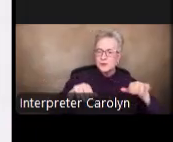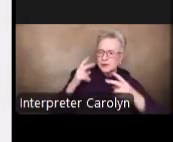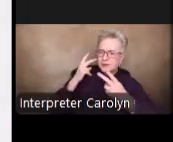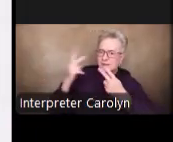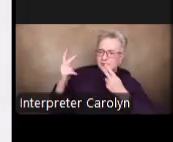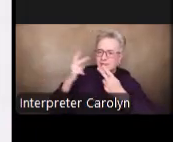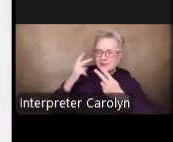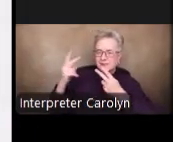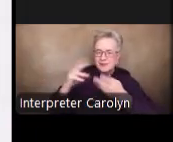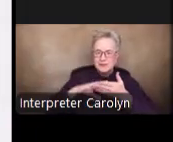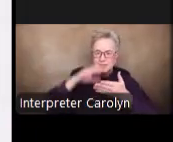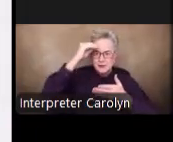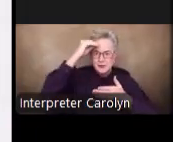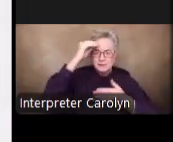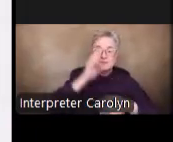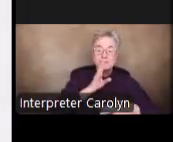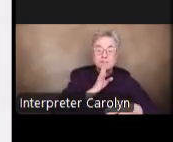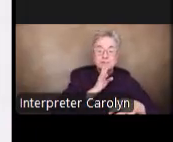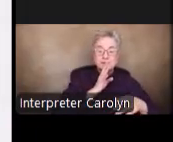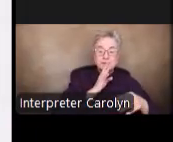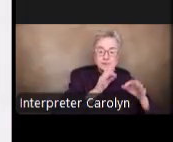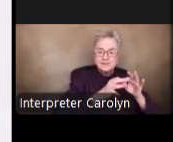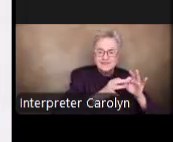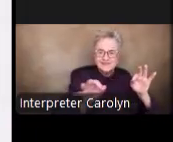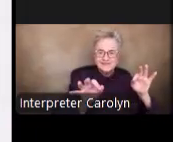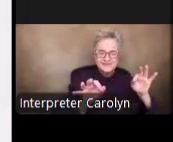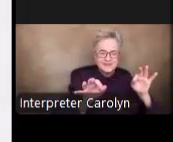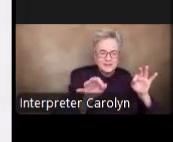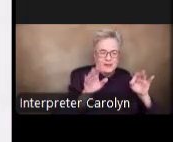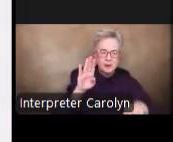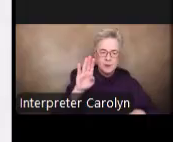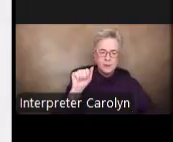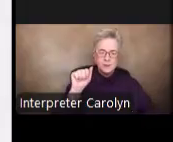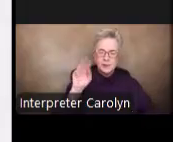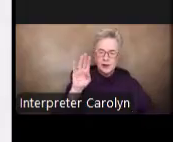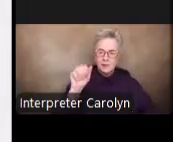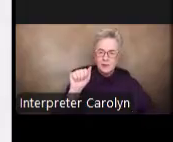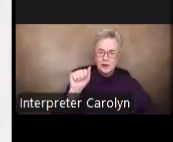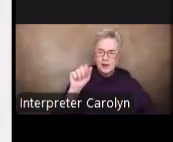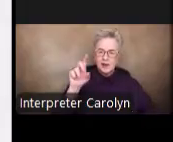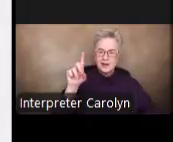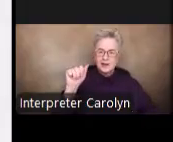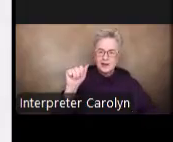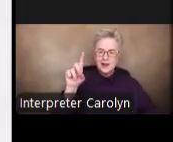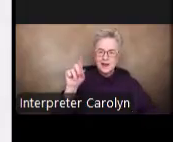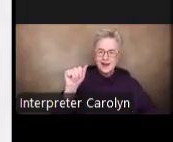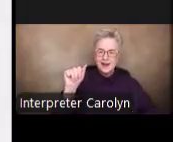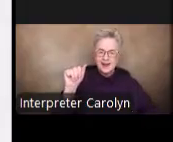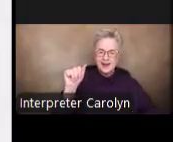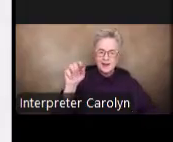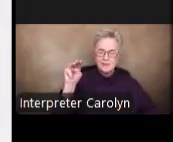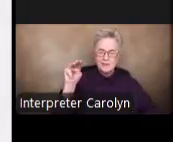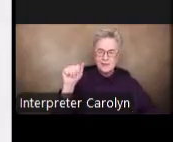So for spoken language, ba, ba, ba, da, Mama, these repetitive consonant vowel